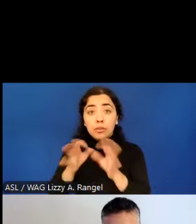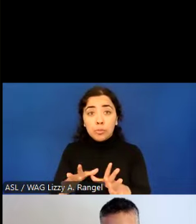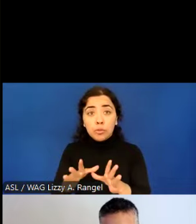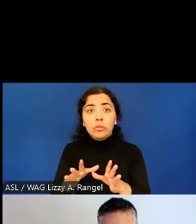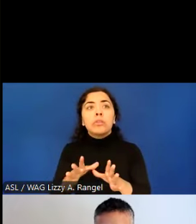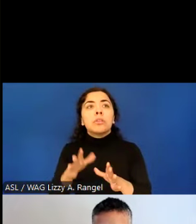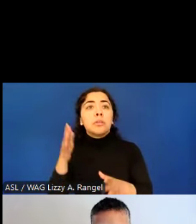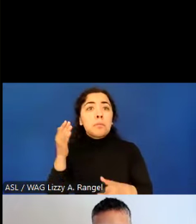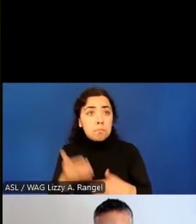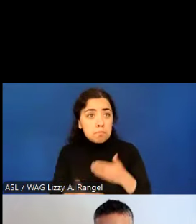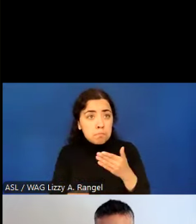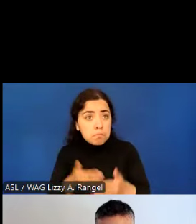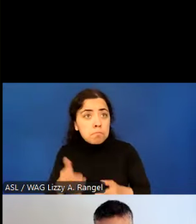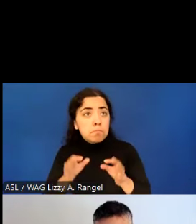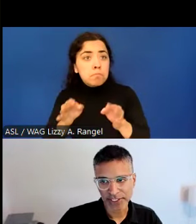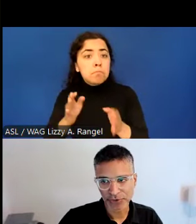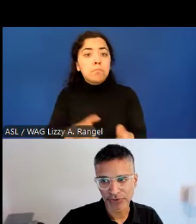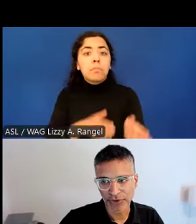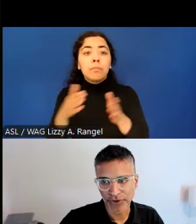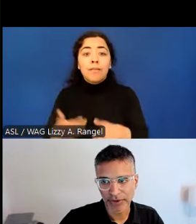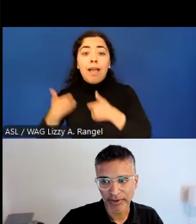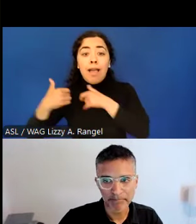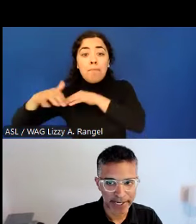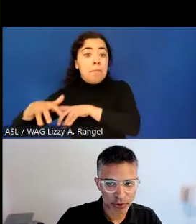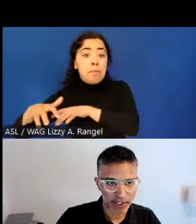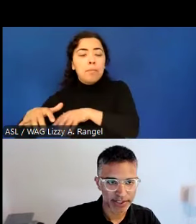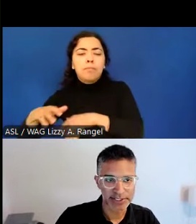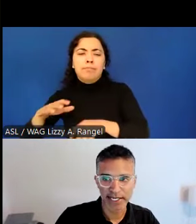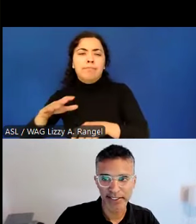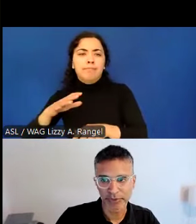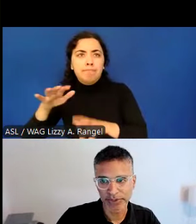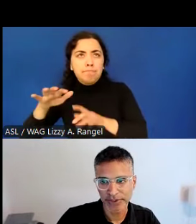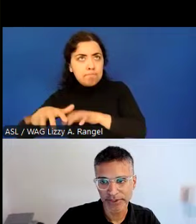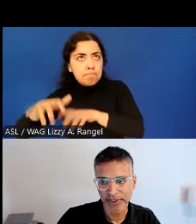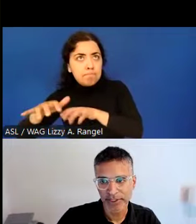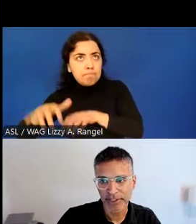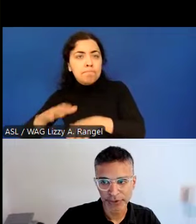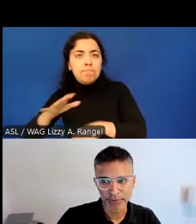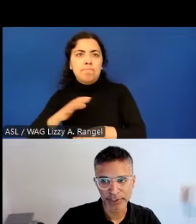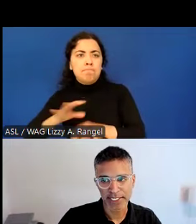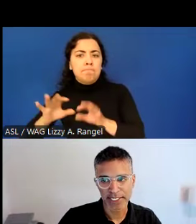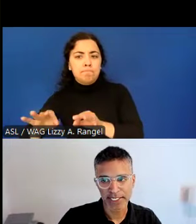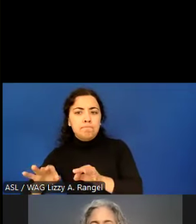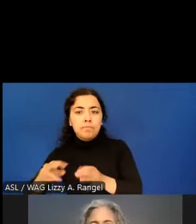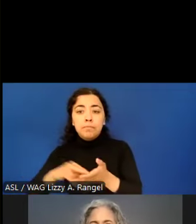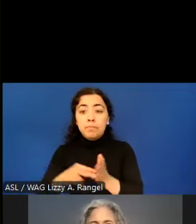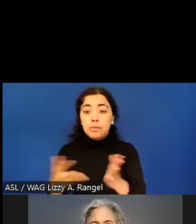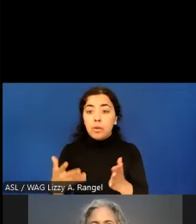fast. This is essential for better quality sign language interpretation and for better quality